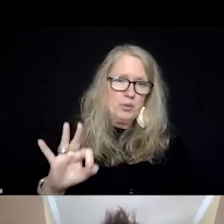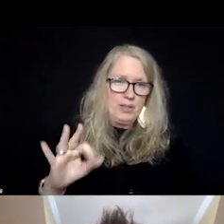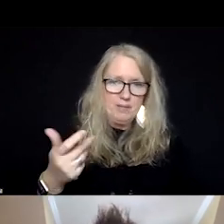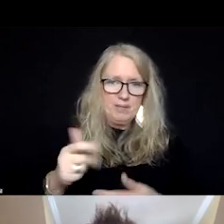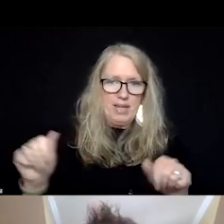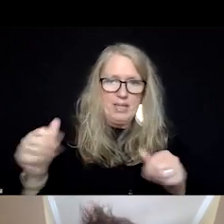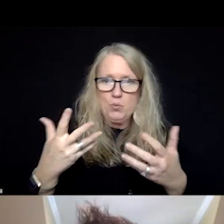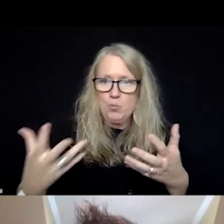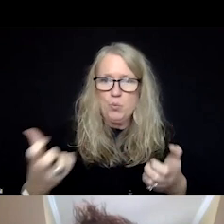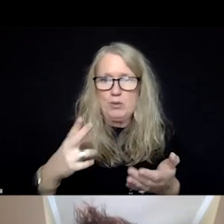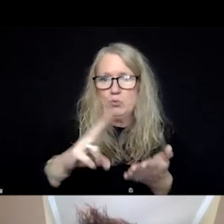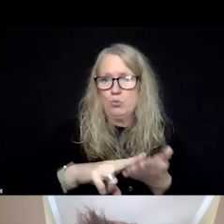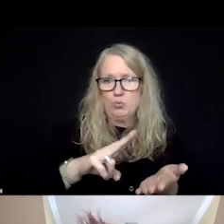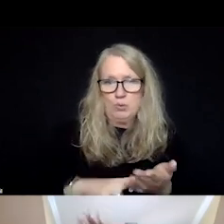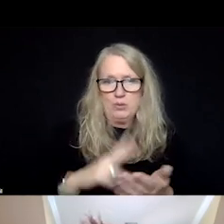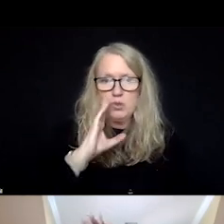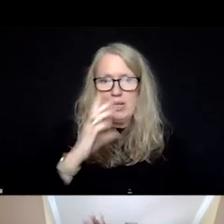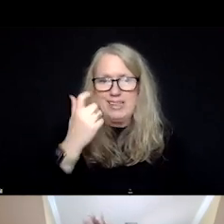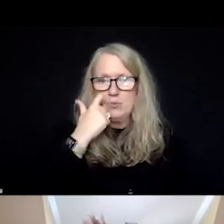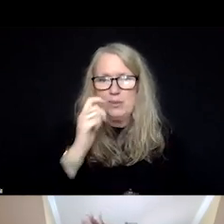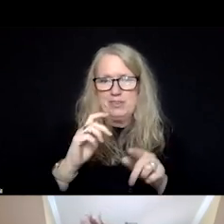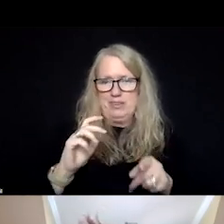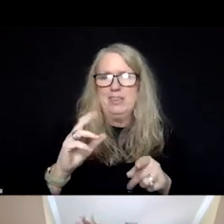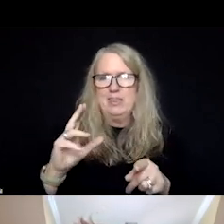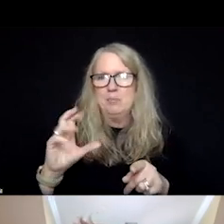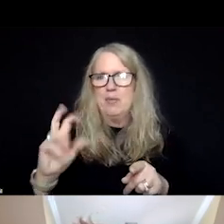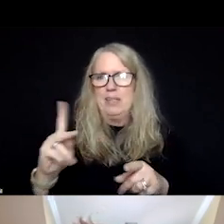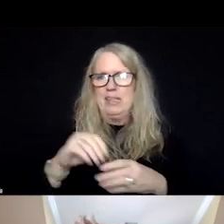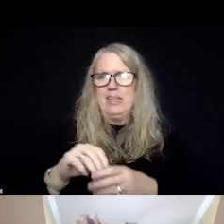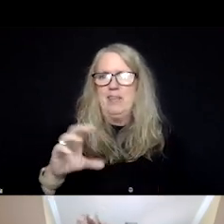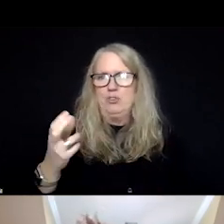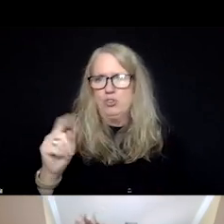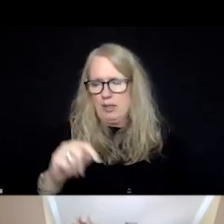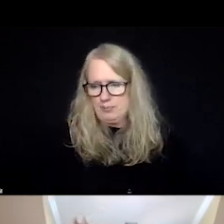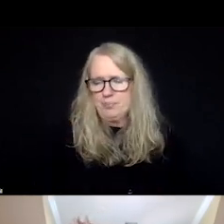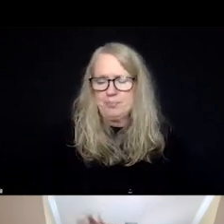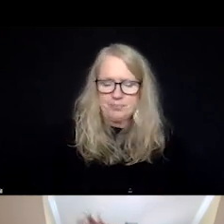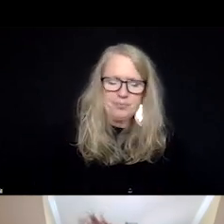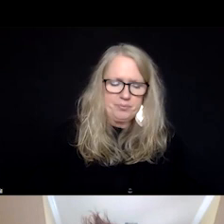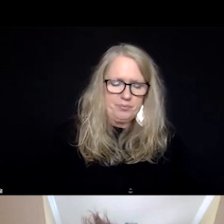REGISTER FOR THAT, I PUT THE LINK IN THE CHAT AS WELL.